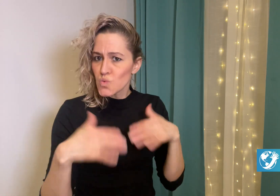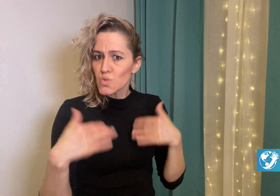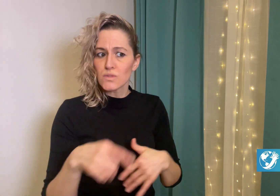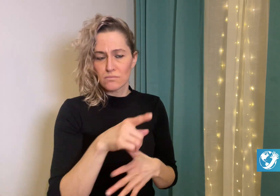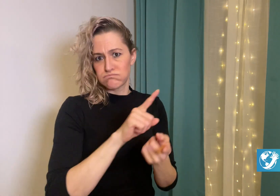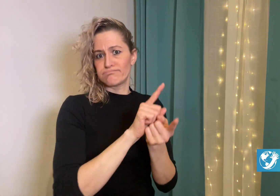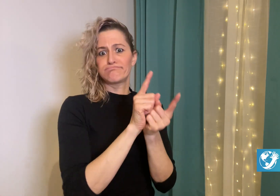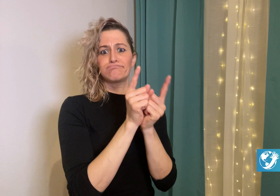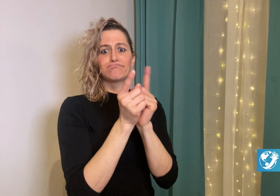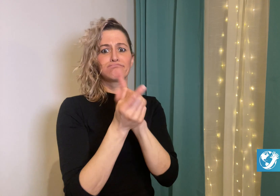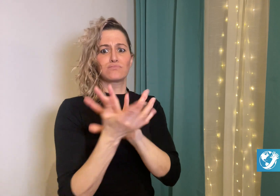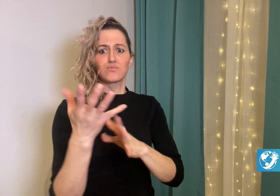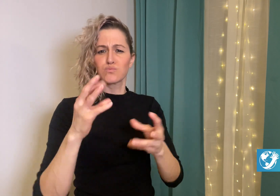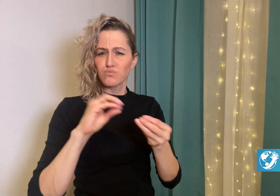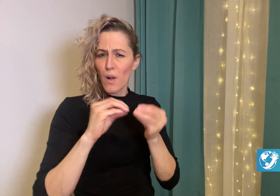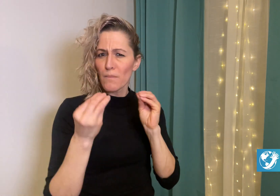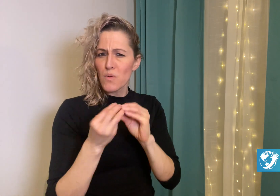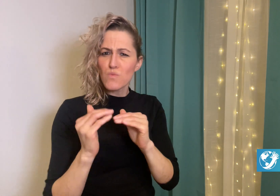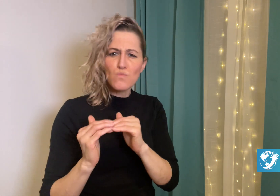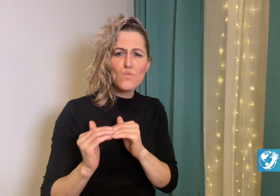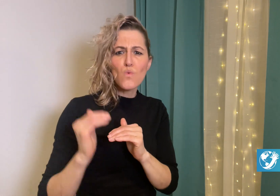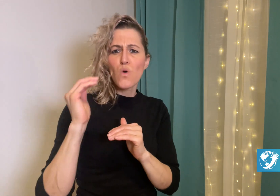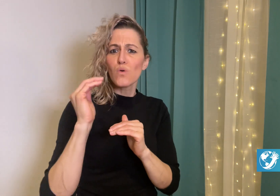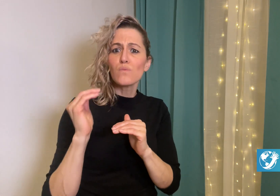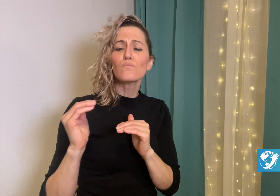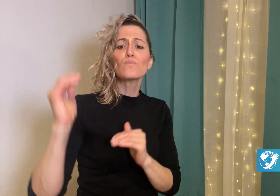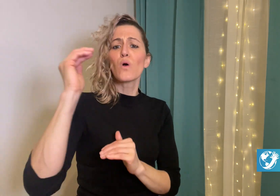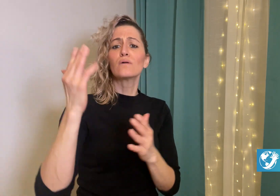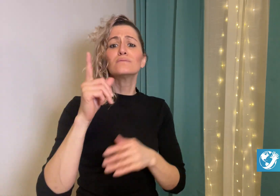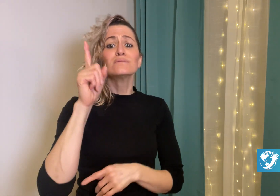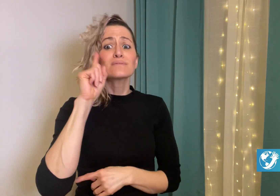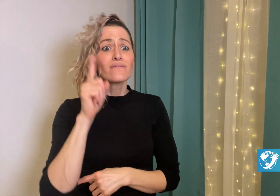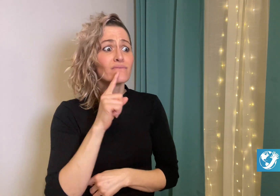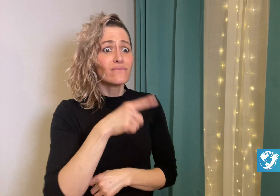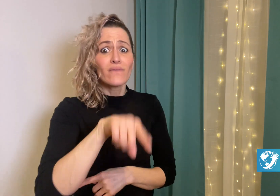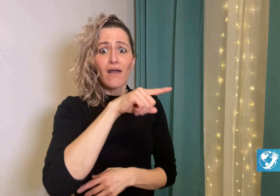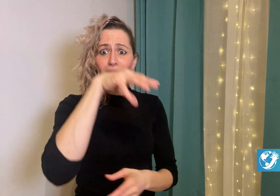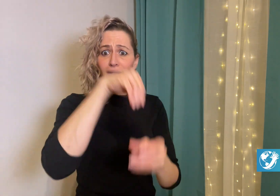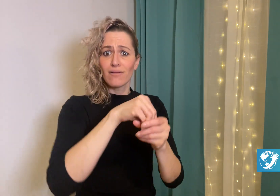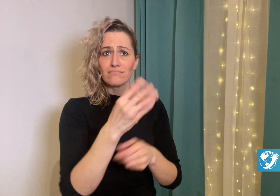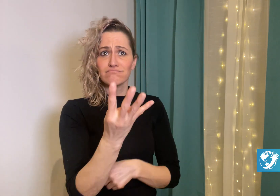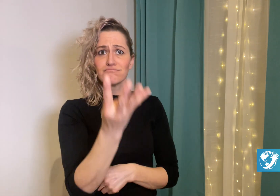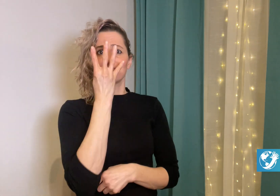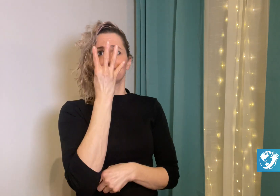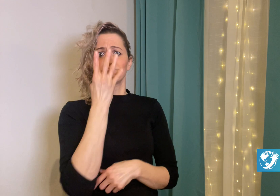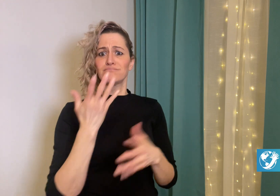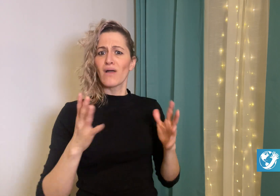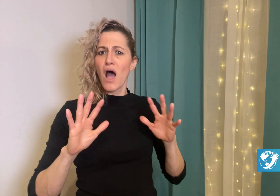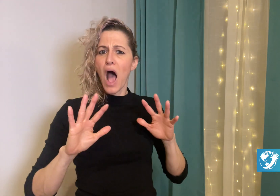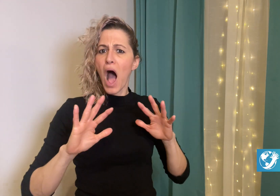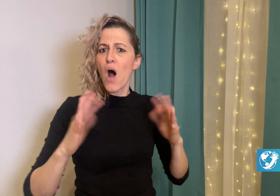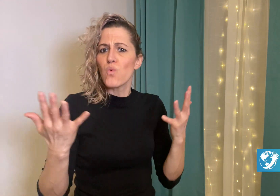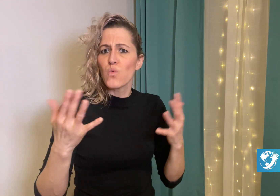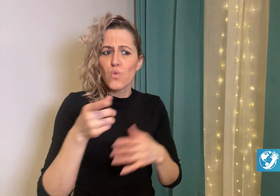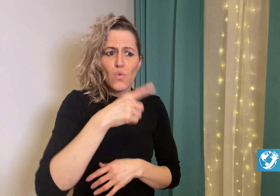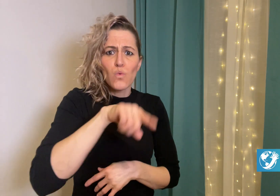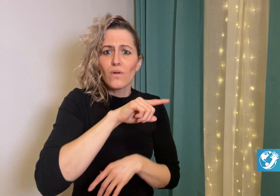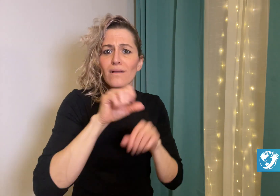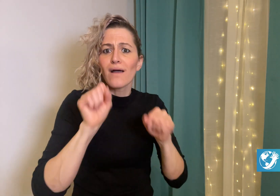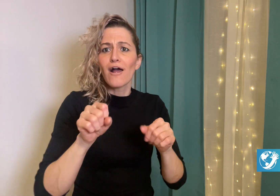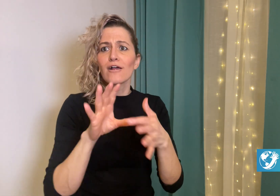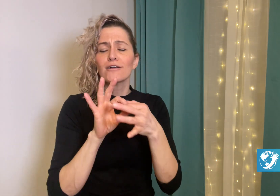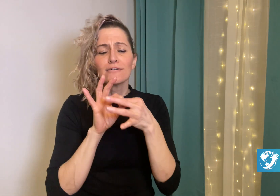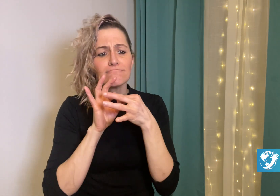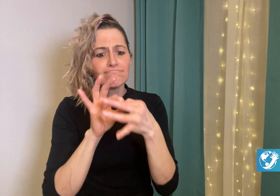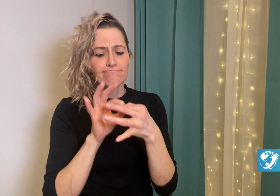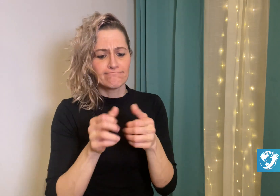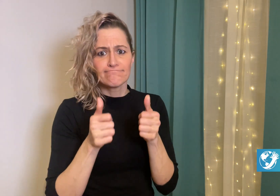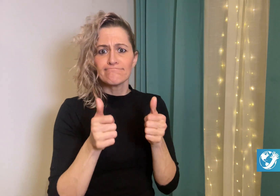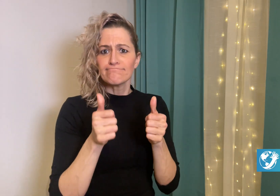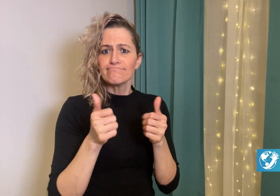or written language. This makes it difficult for Deaf prisoners